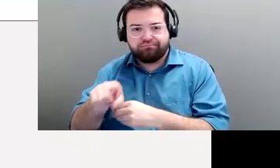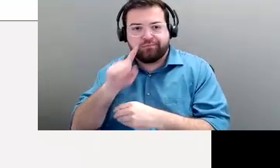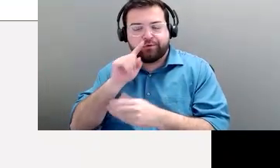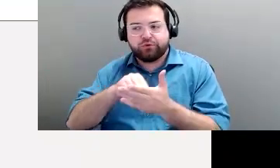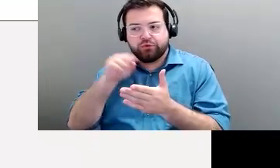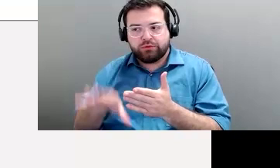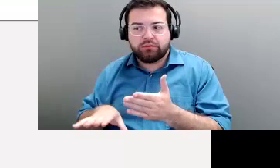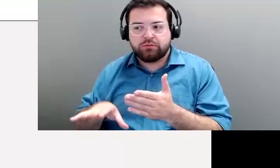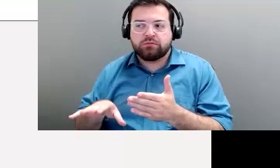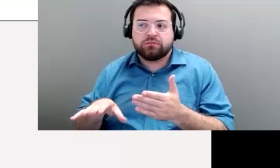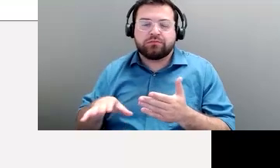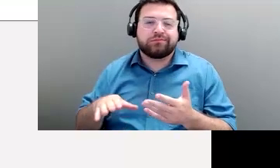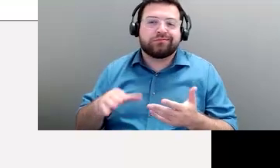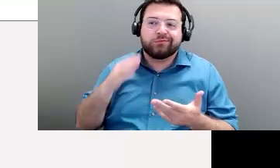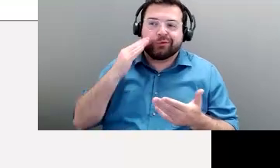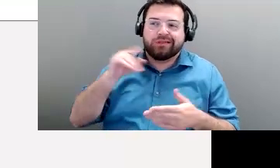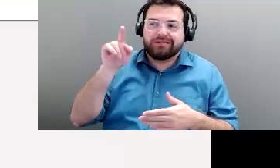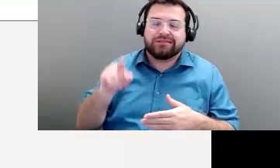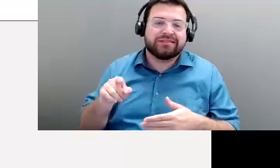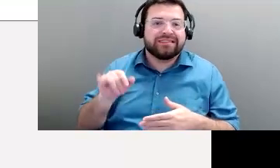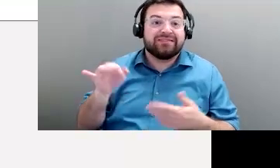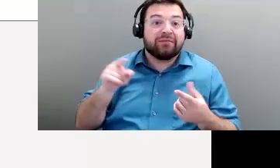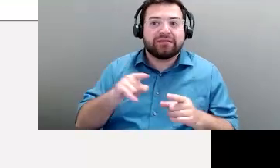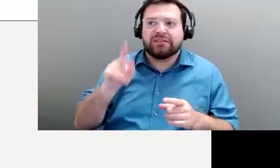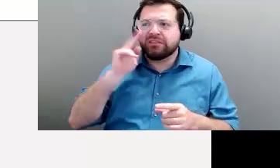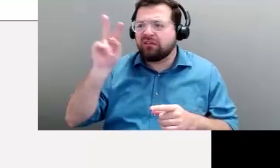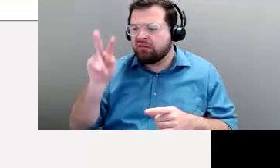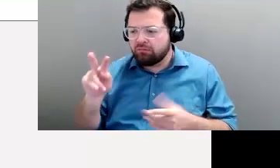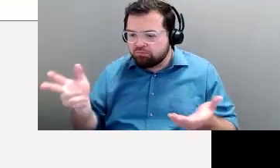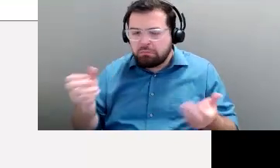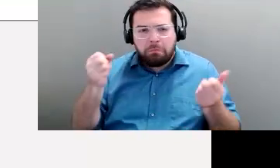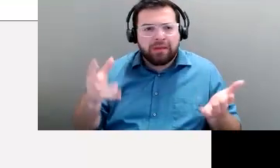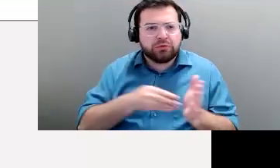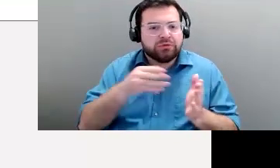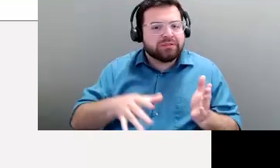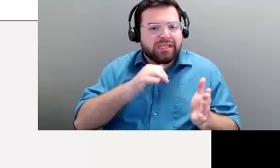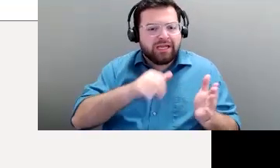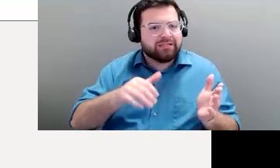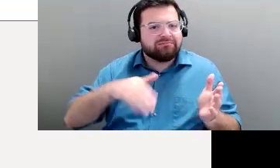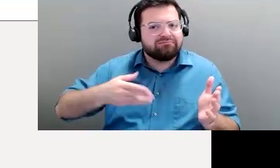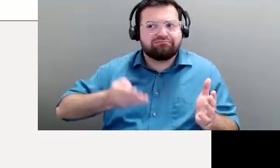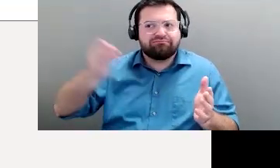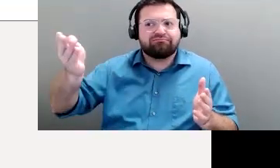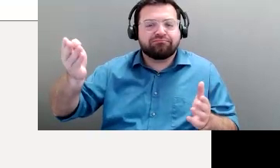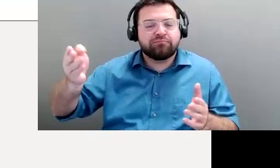who haven't submitted yet, this would be an easy way for you to send all of the students, a message as a reminder.